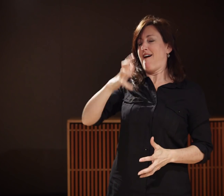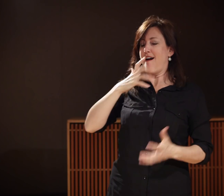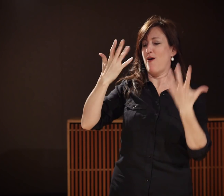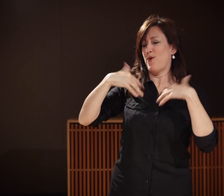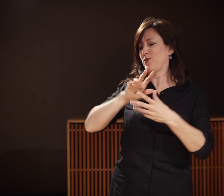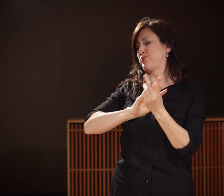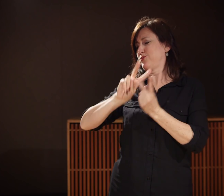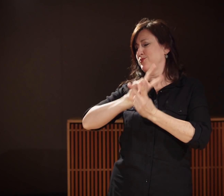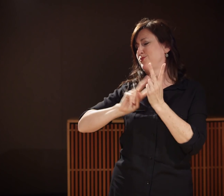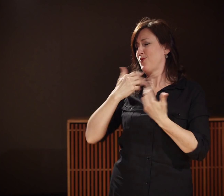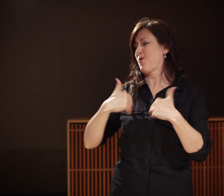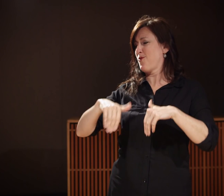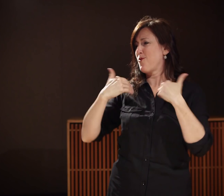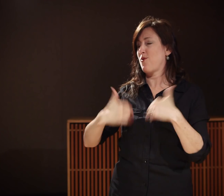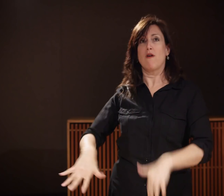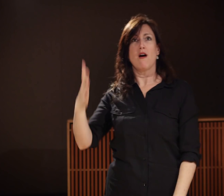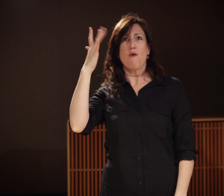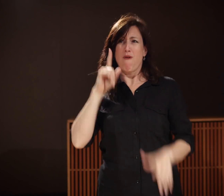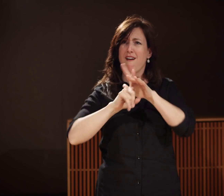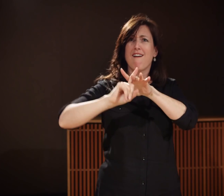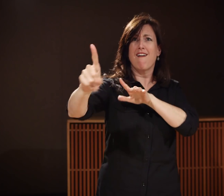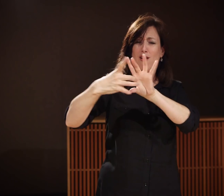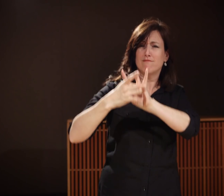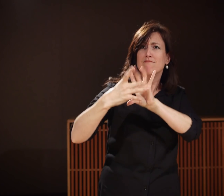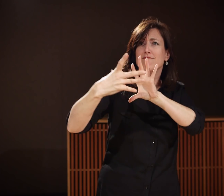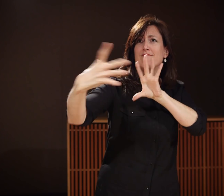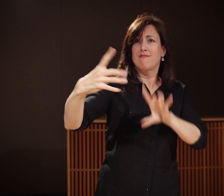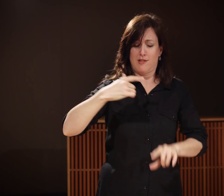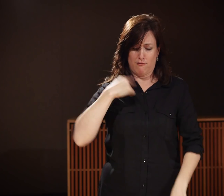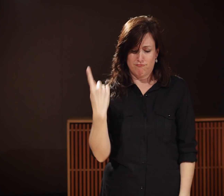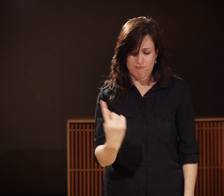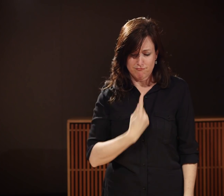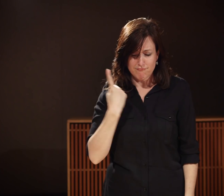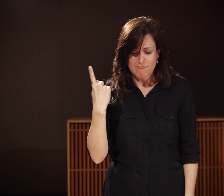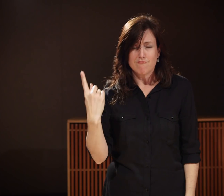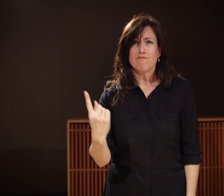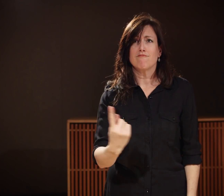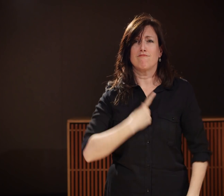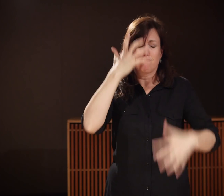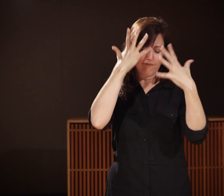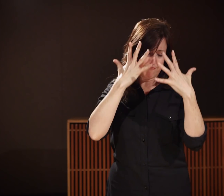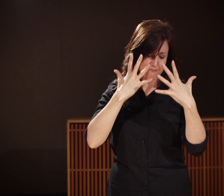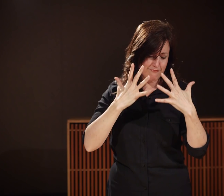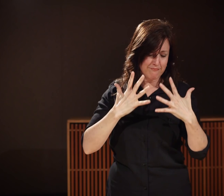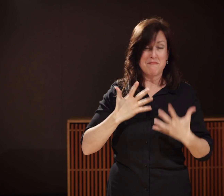The heat between me and you How can you just leave me standing Alone in a world that's so cold?